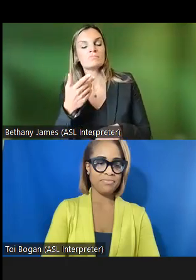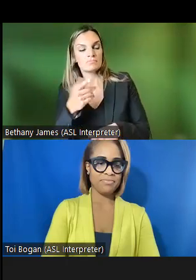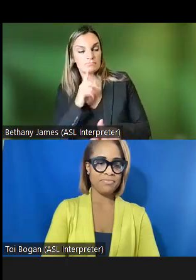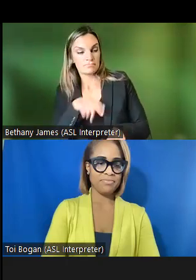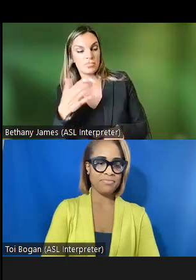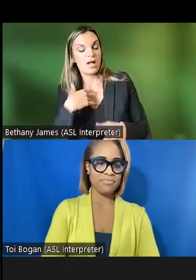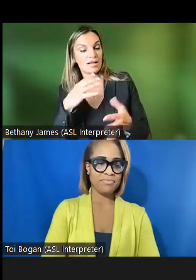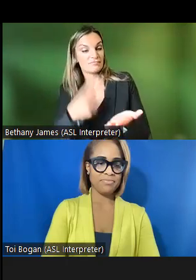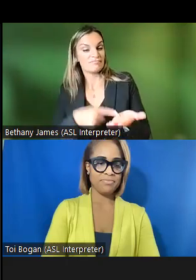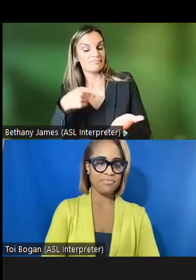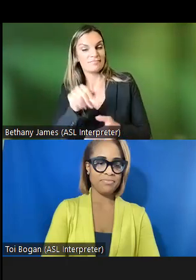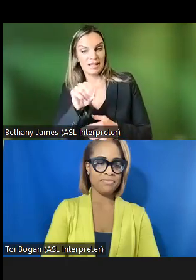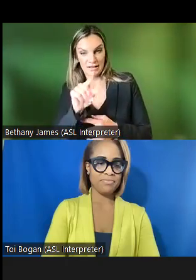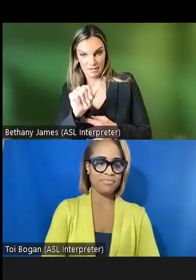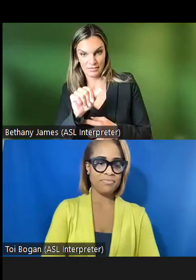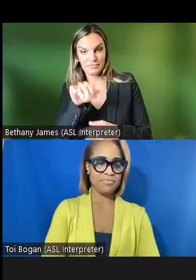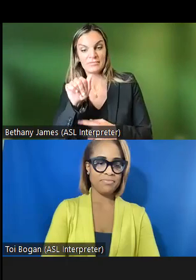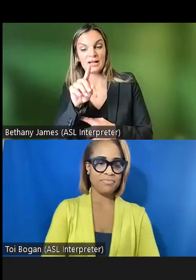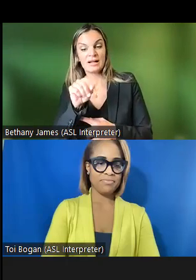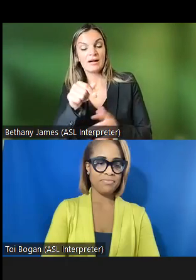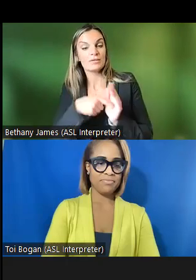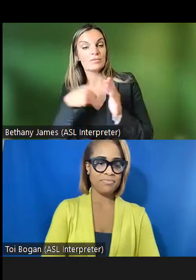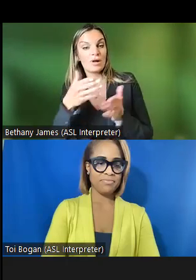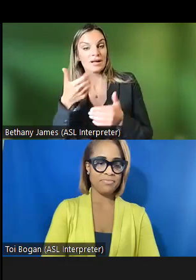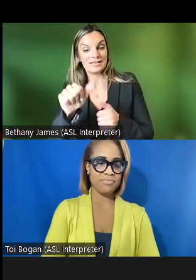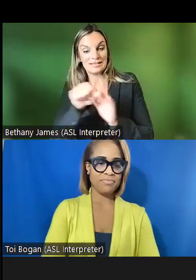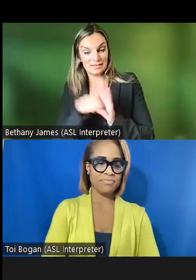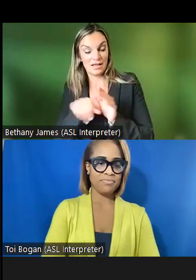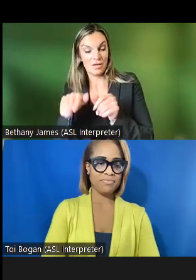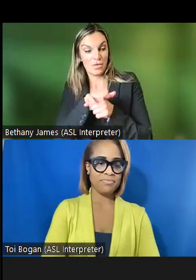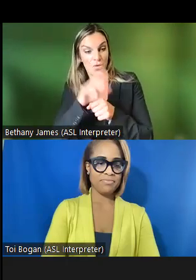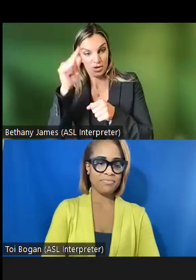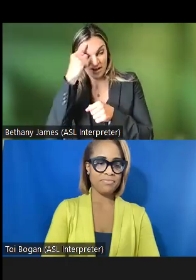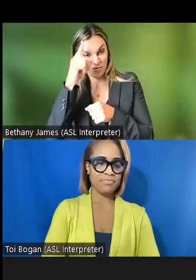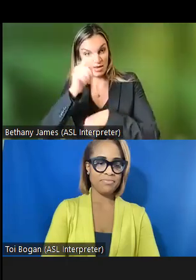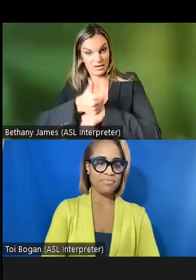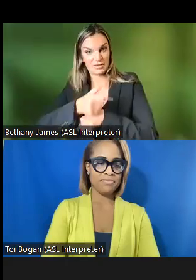And so the ADA requires any state or local government entity to provide reasonable modifications